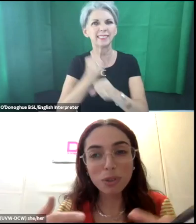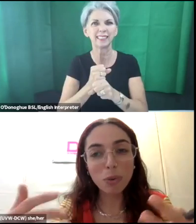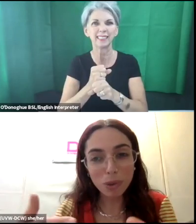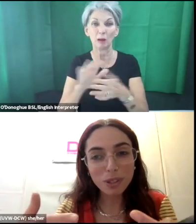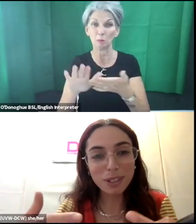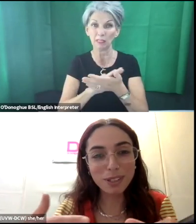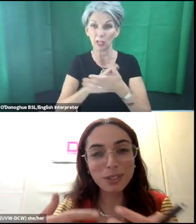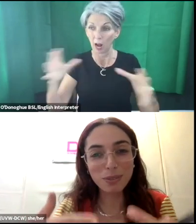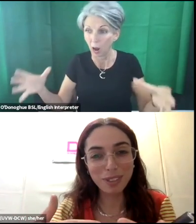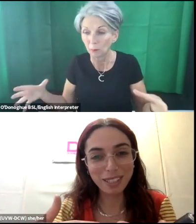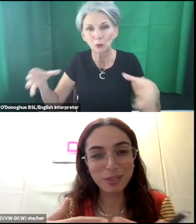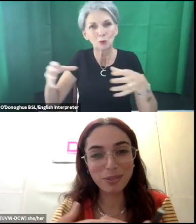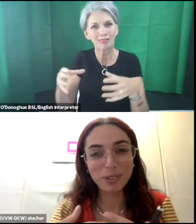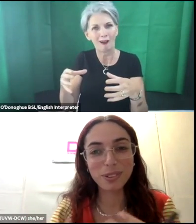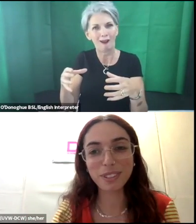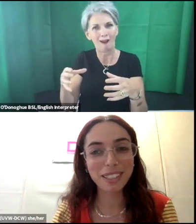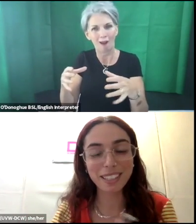doing the work to fight for- yes.